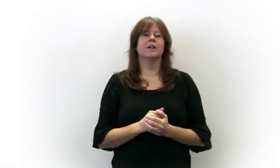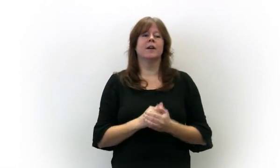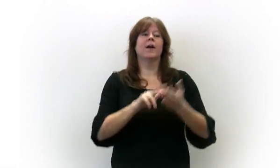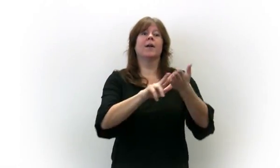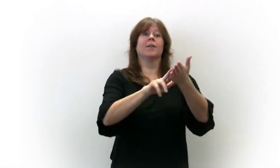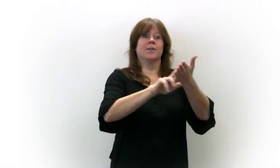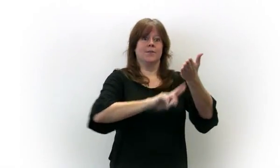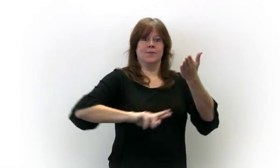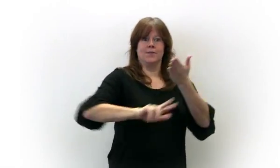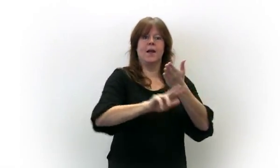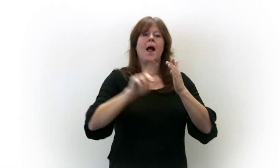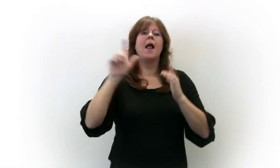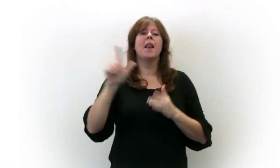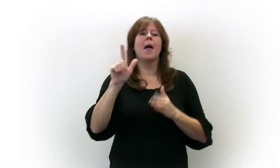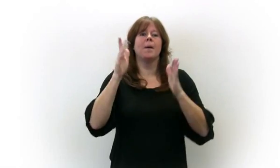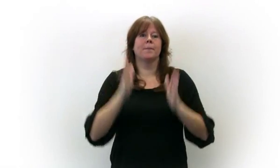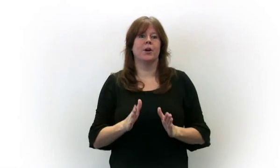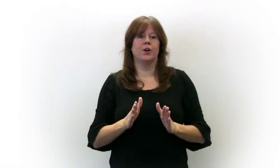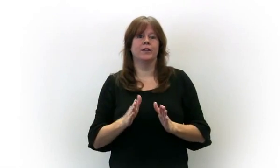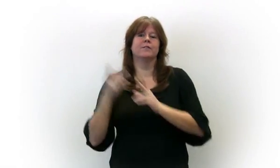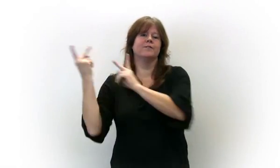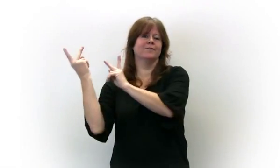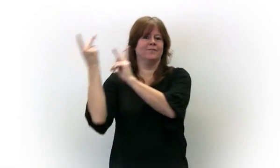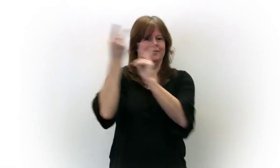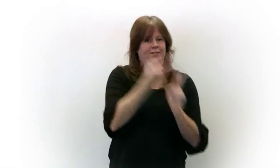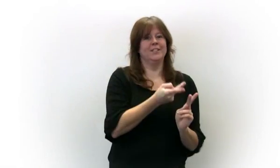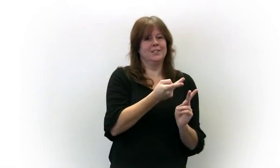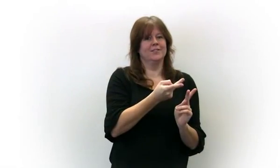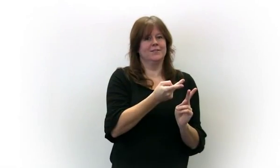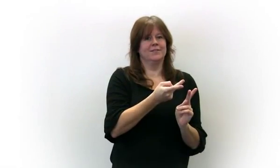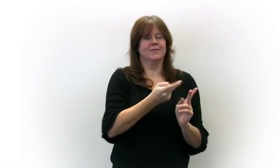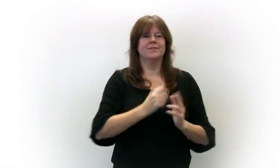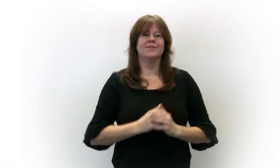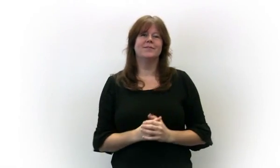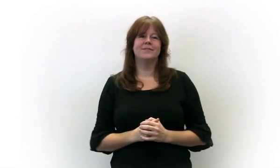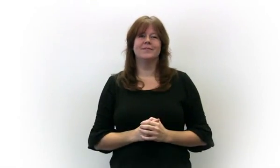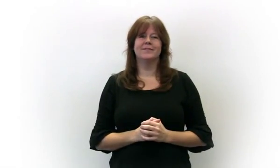Three weeks later the librarian visited.